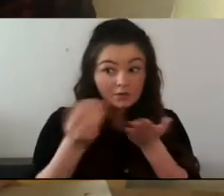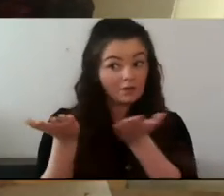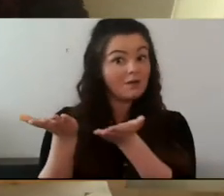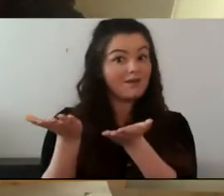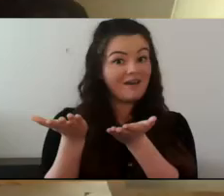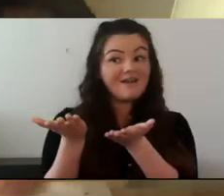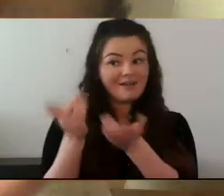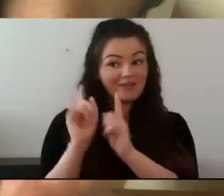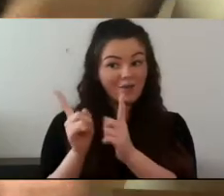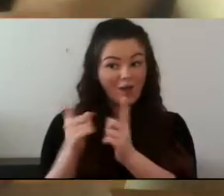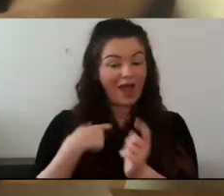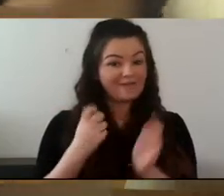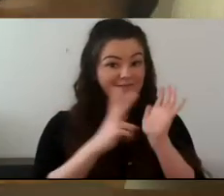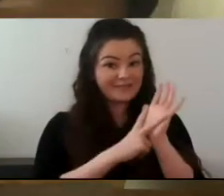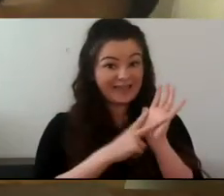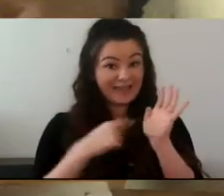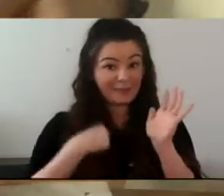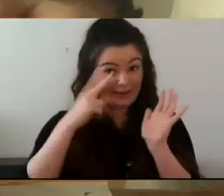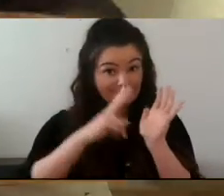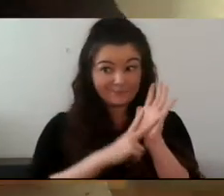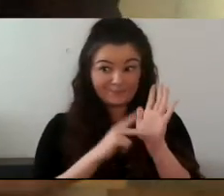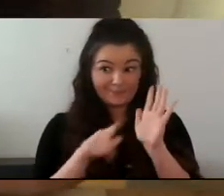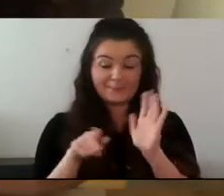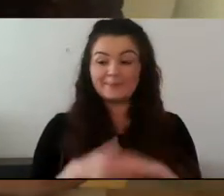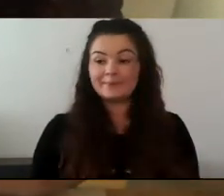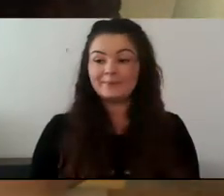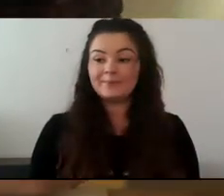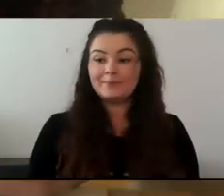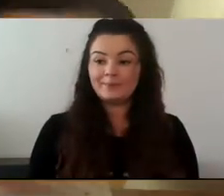There we go. I've got a v on my bag